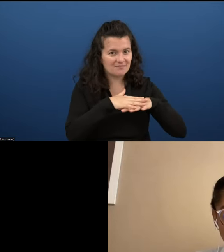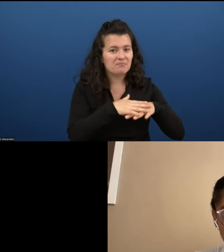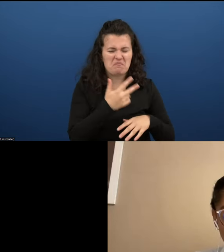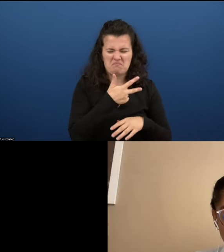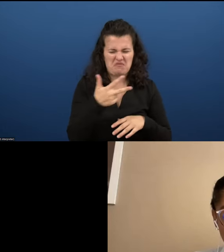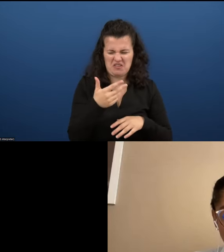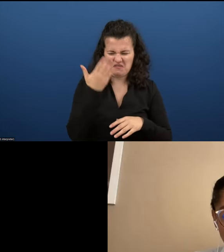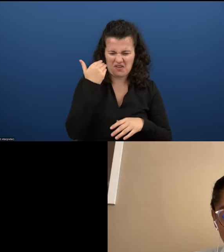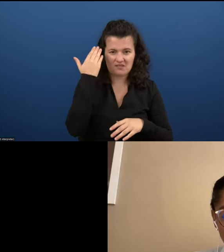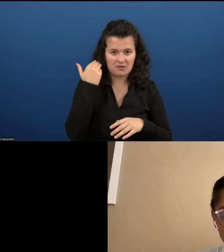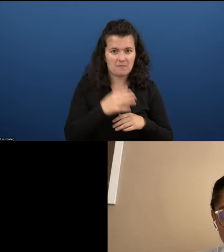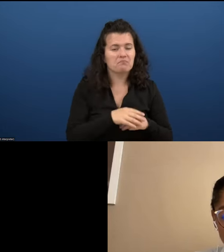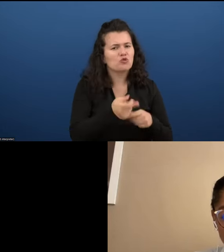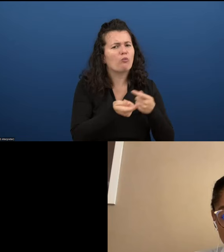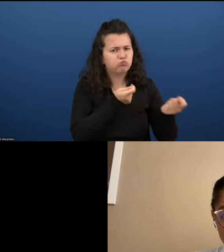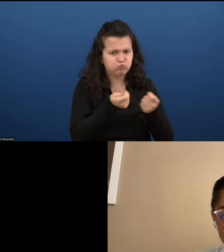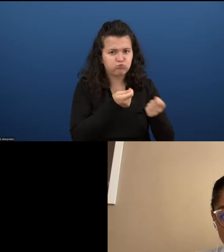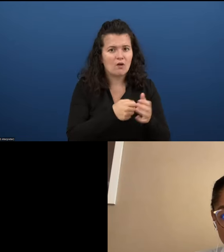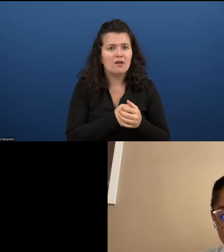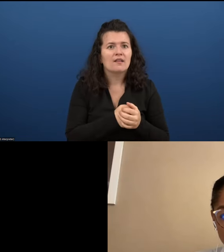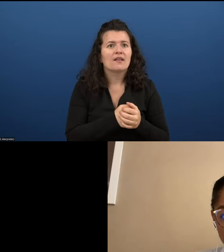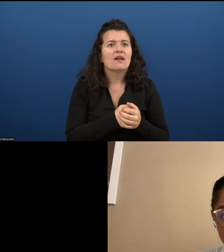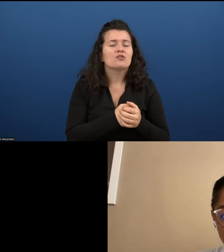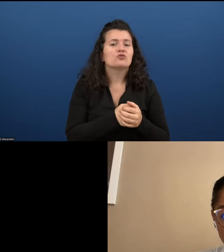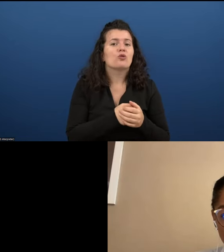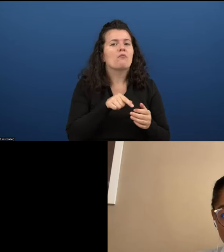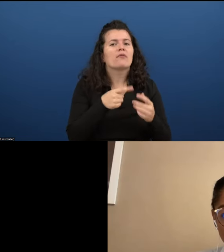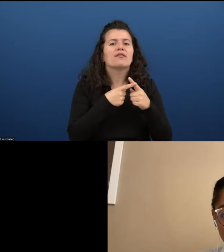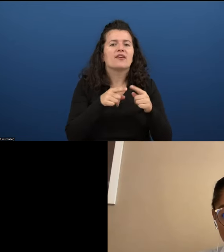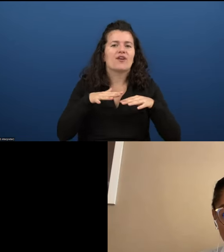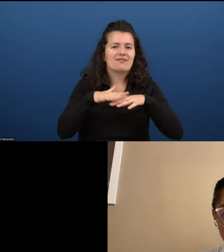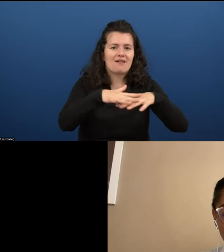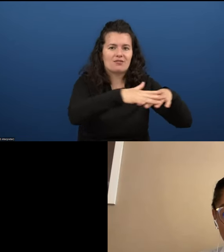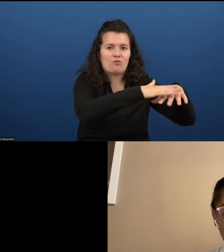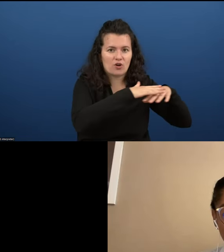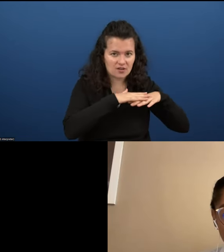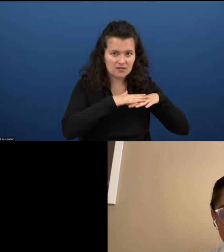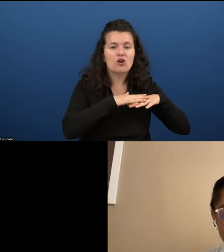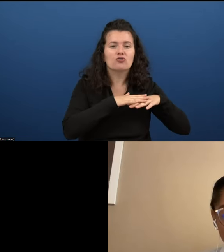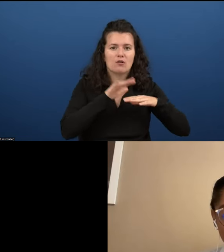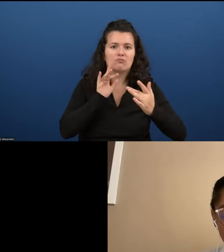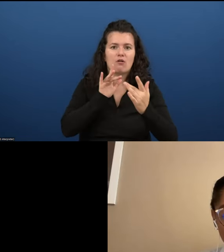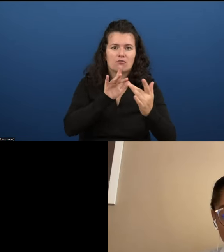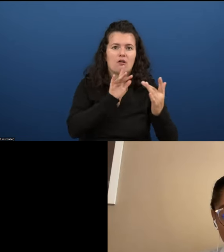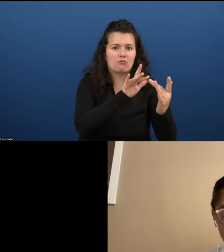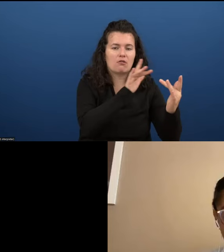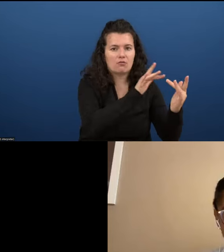entities and secretaries of NVDNEM bills, and international NGOs handler Could you share